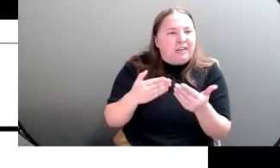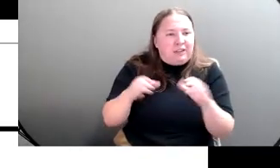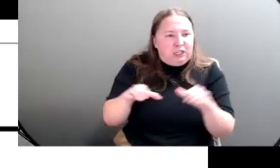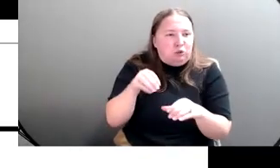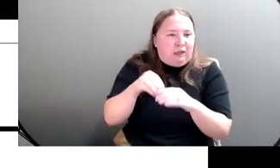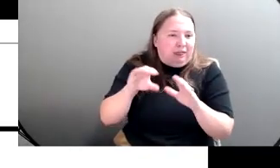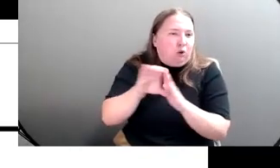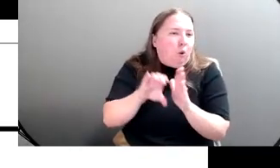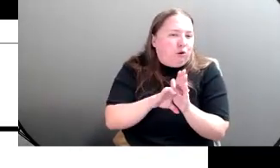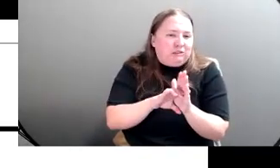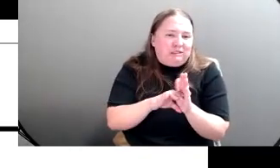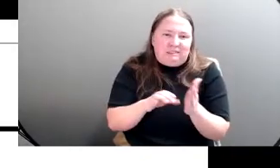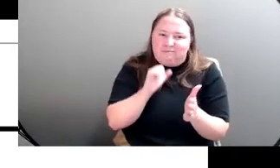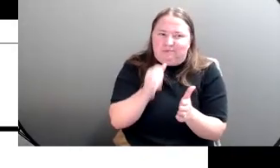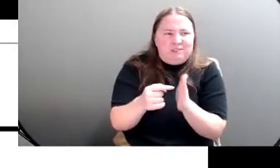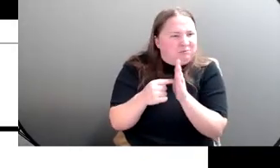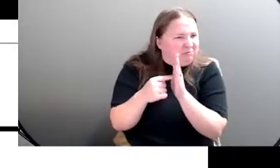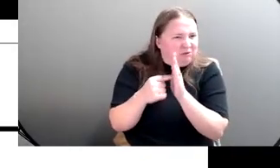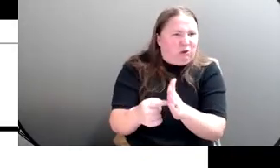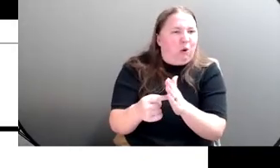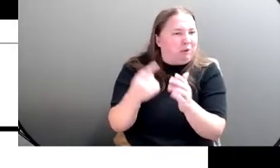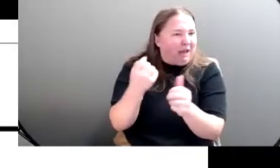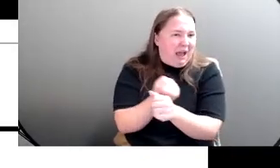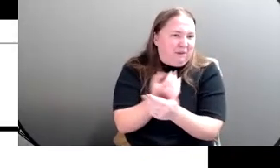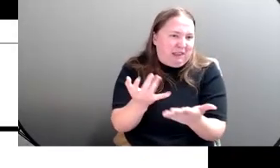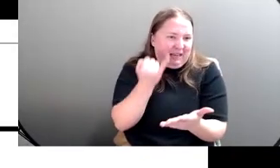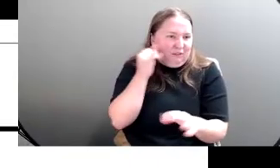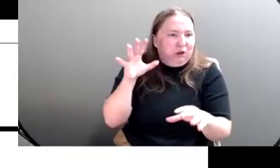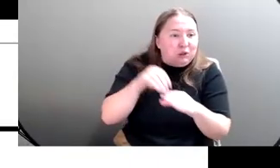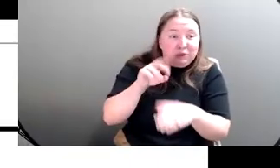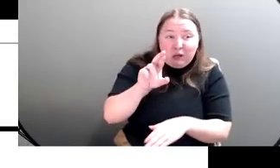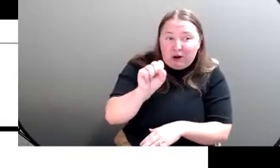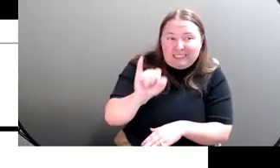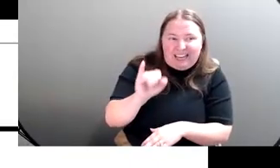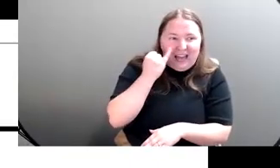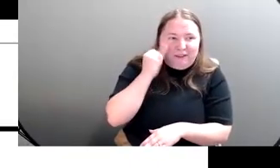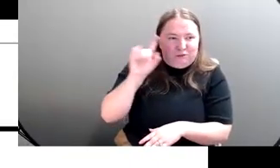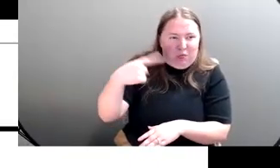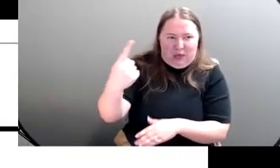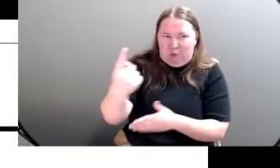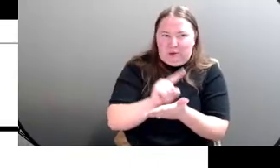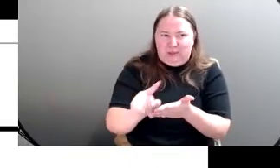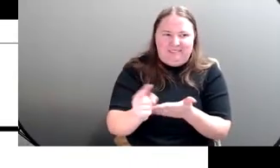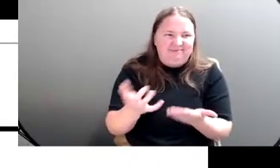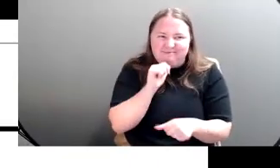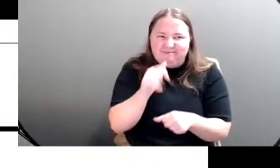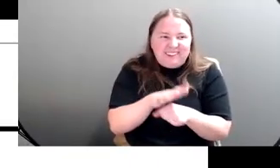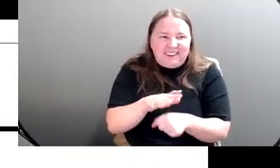and that just doesn't show if you're doing RSI or not. If you're only looking at one single week, you really have to be something